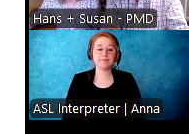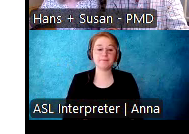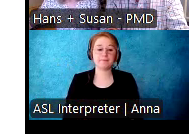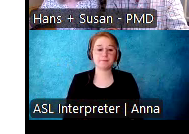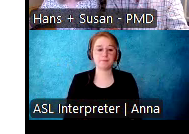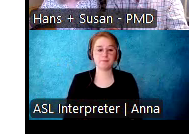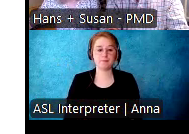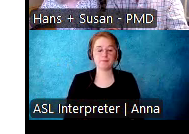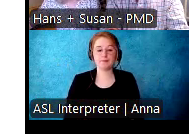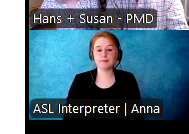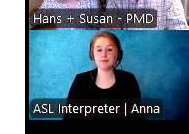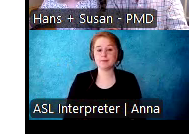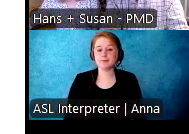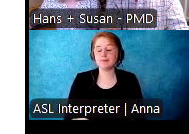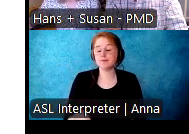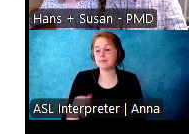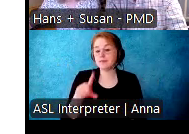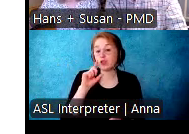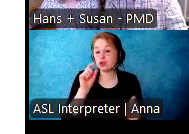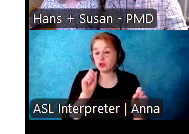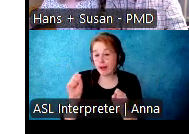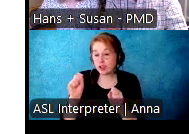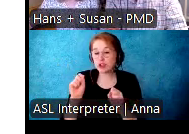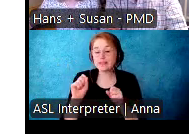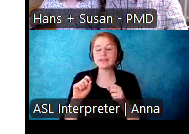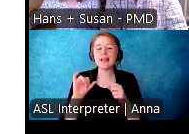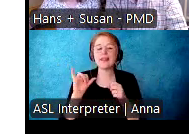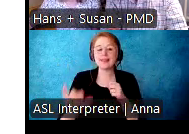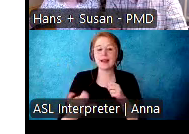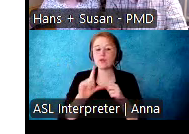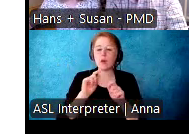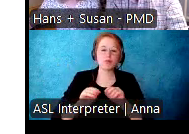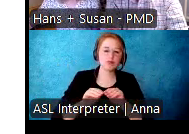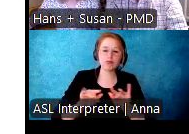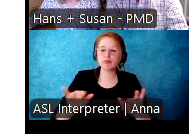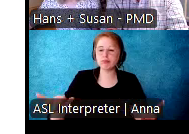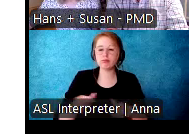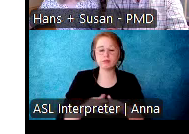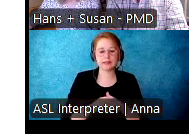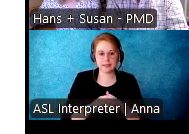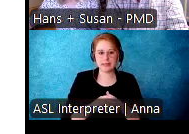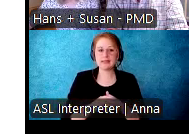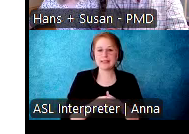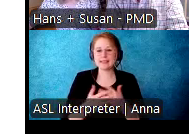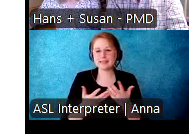Our strategies and channels go further, sort of complimenting our health equity initiative